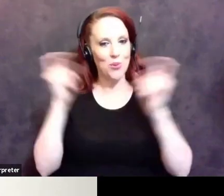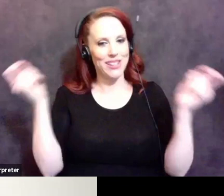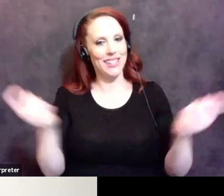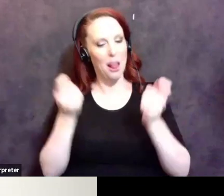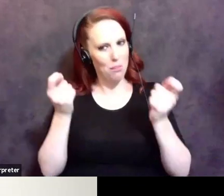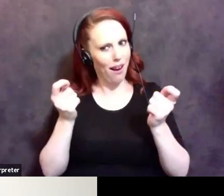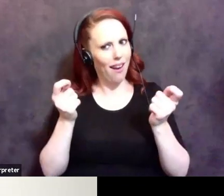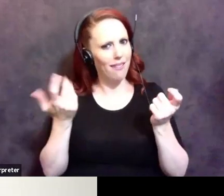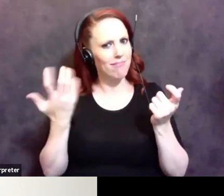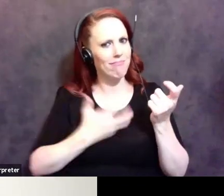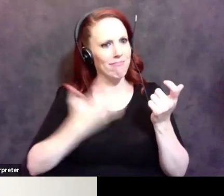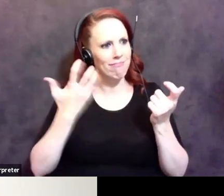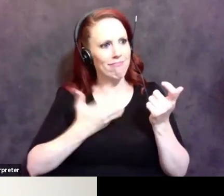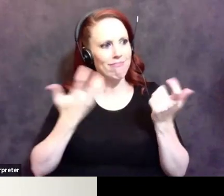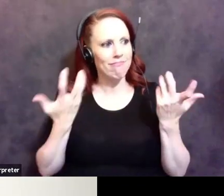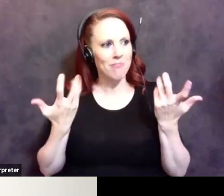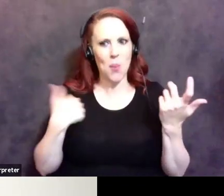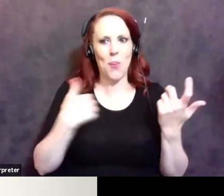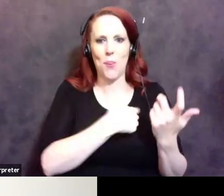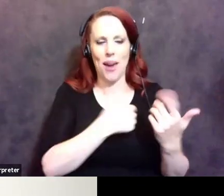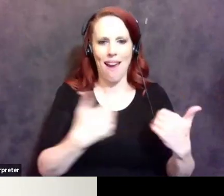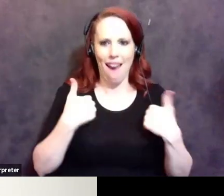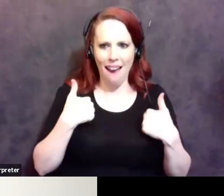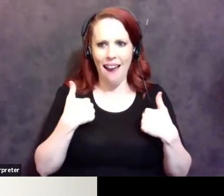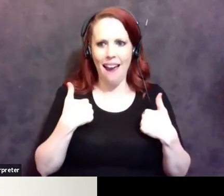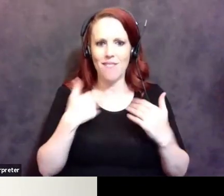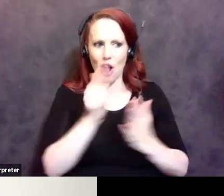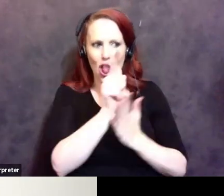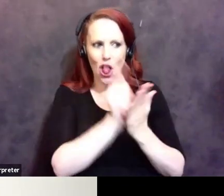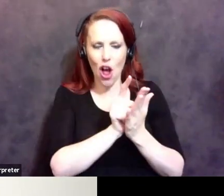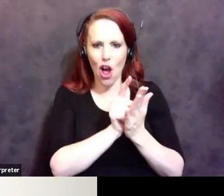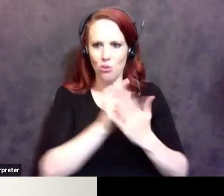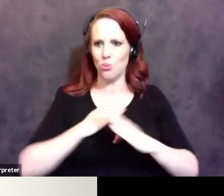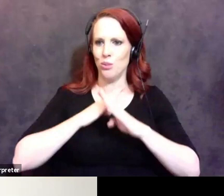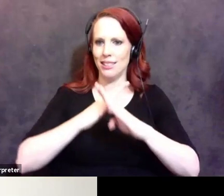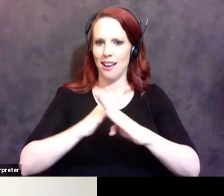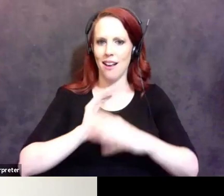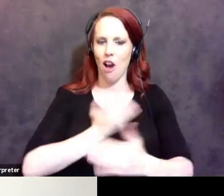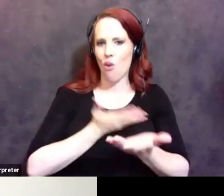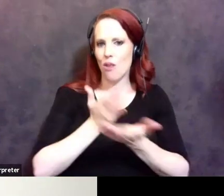it is amazing we do have a piece of legislation that protects our rights. For those of us